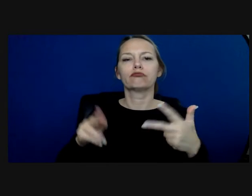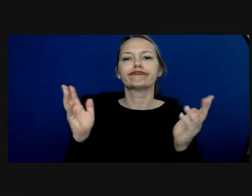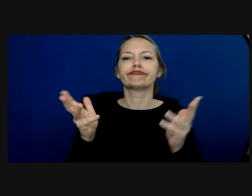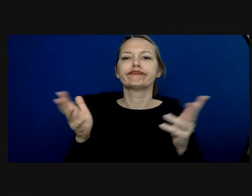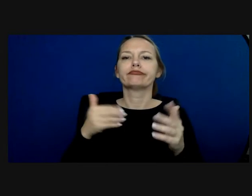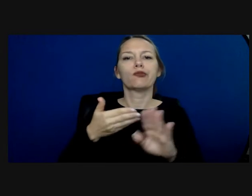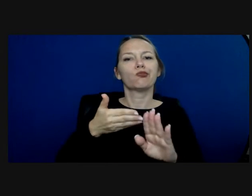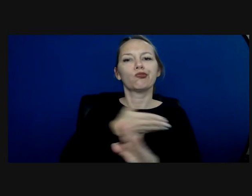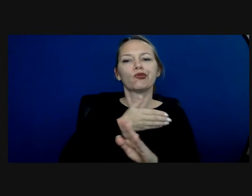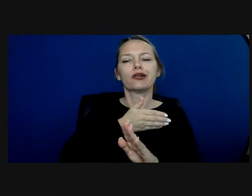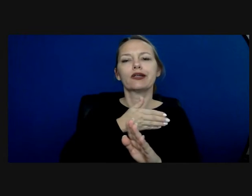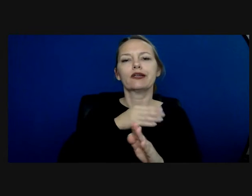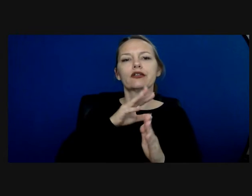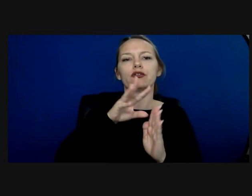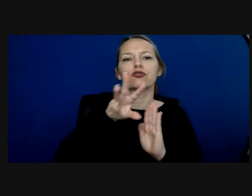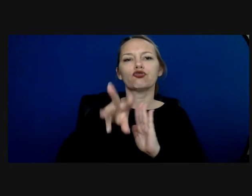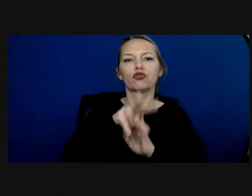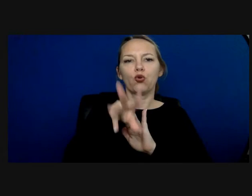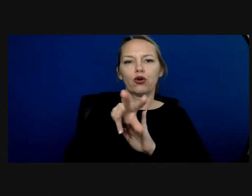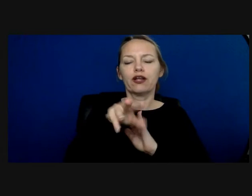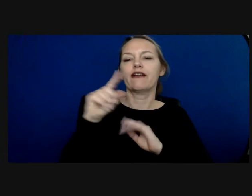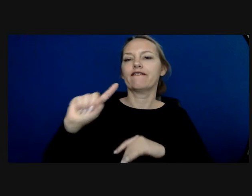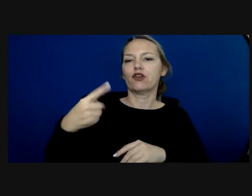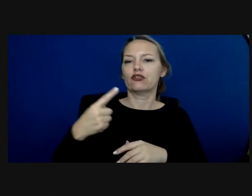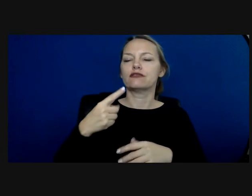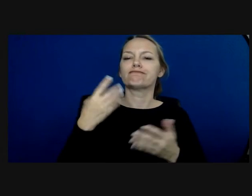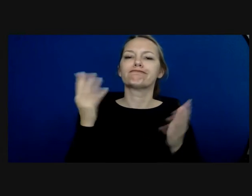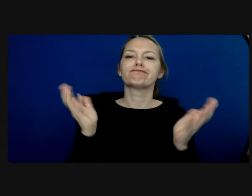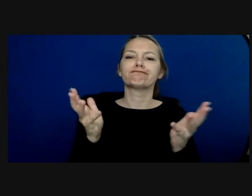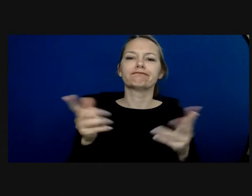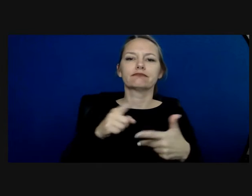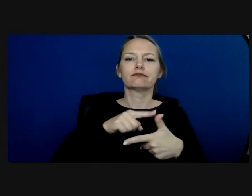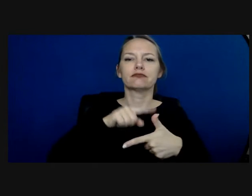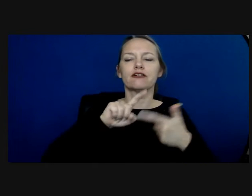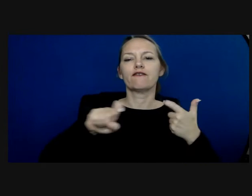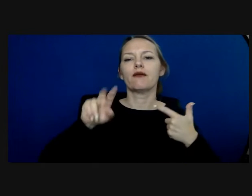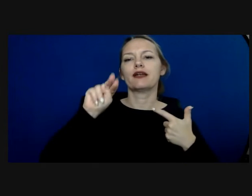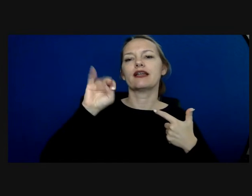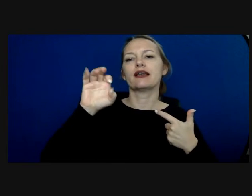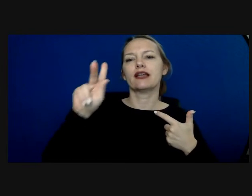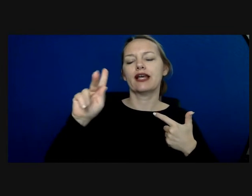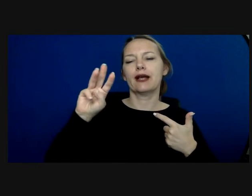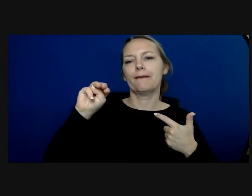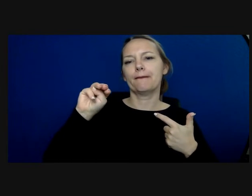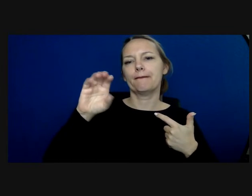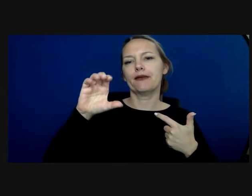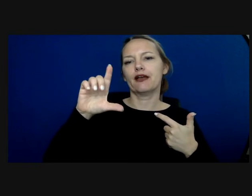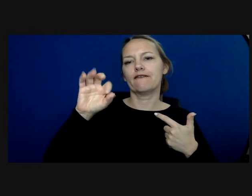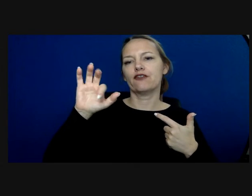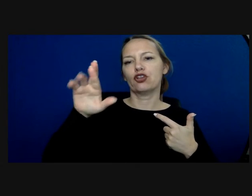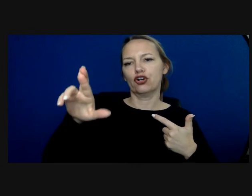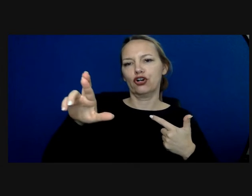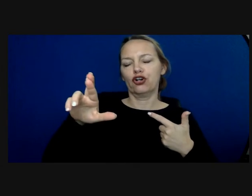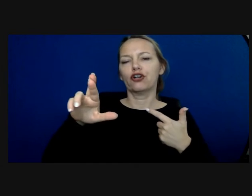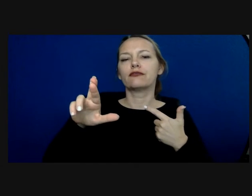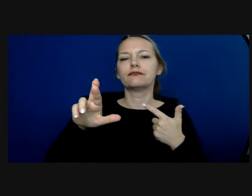Our first talk will be coming from Nick McClure and is a Dissertation Progress Report.